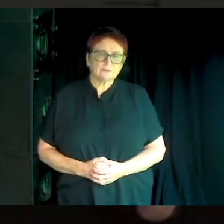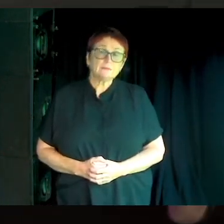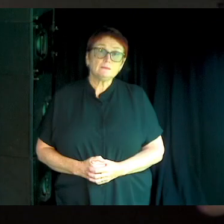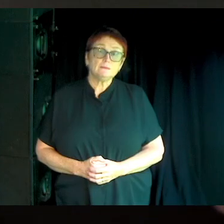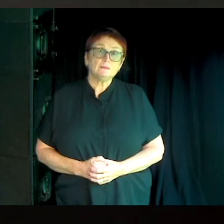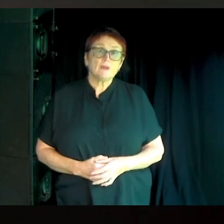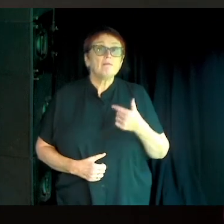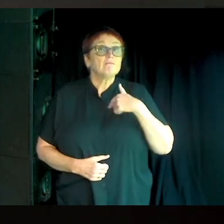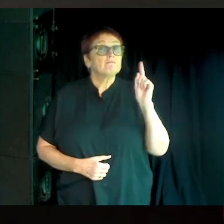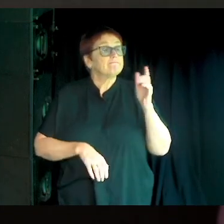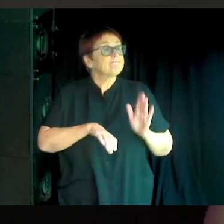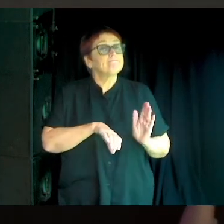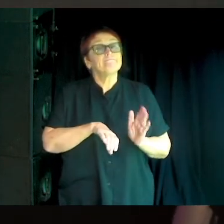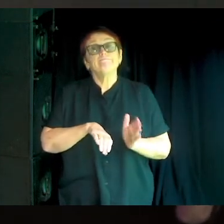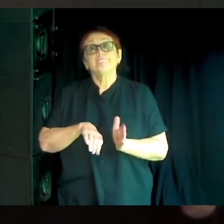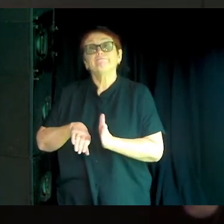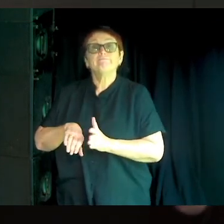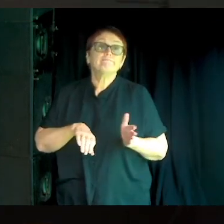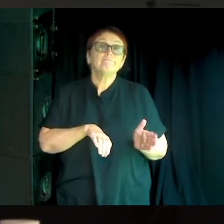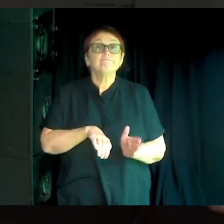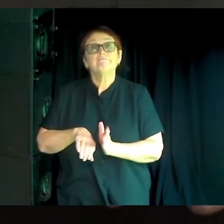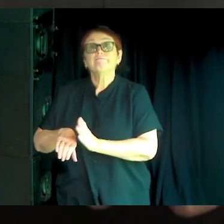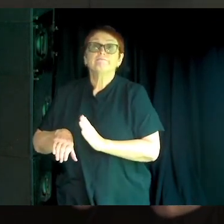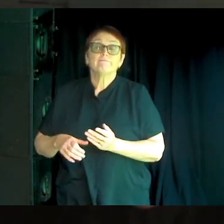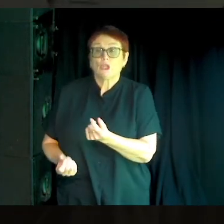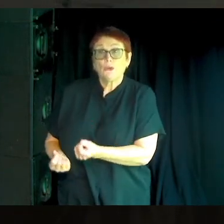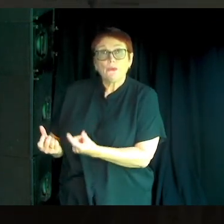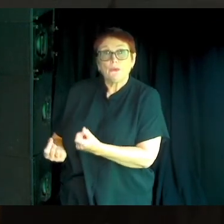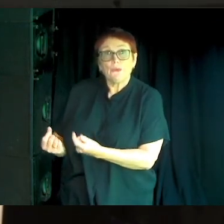things so yeah you continue to do it so while it's simmering like you see how it's actually